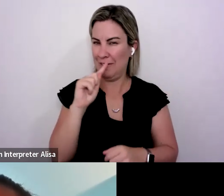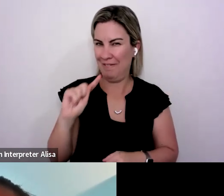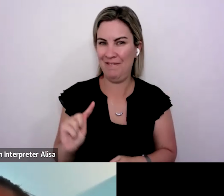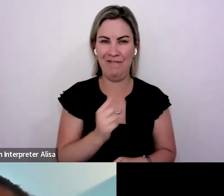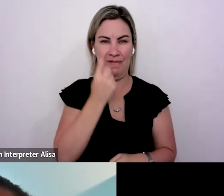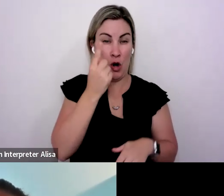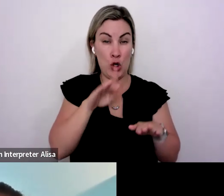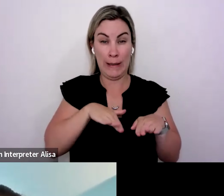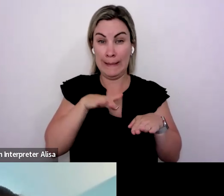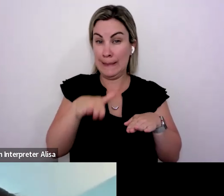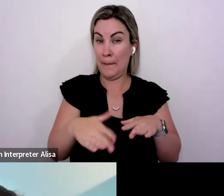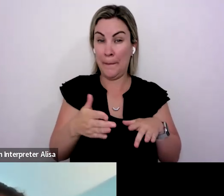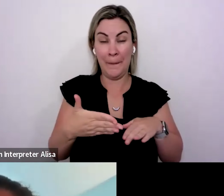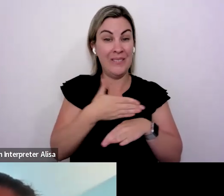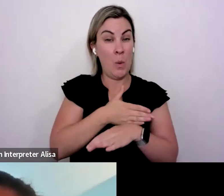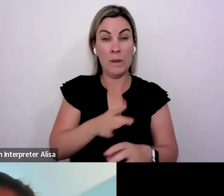a relationship with that community.